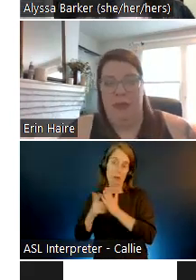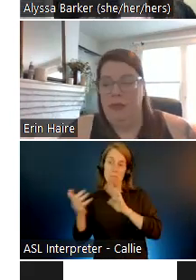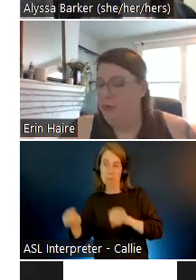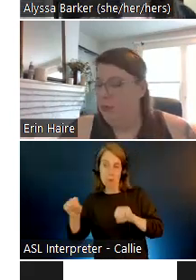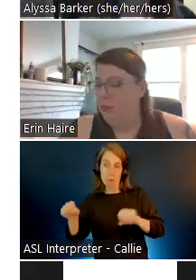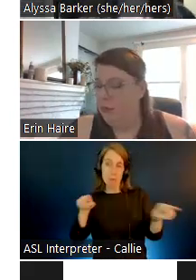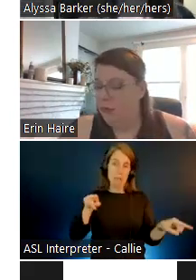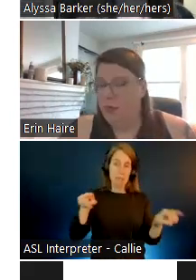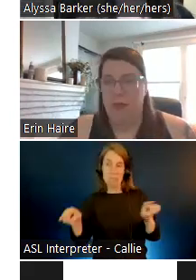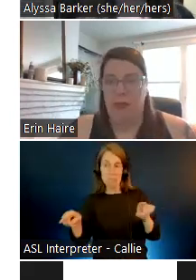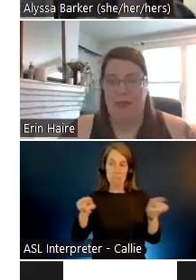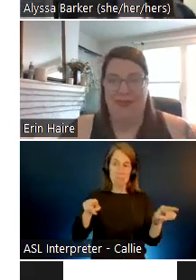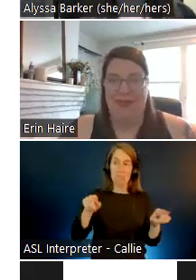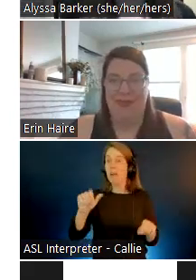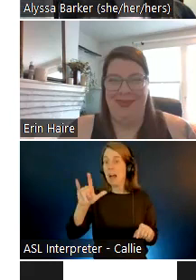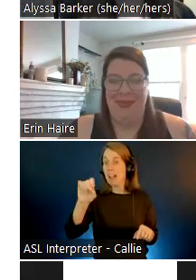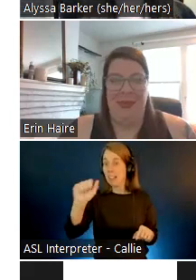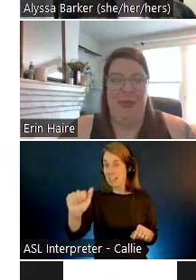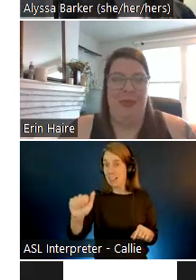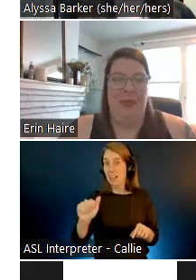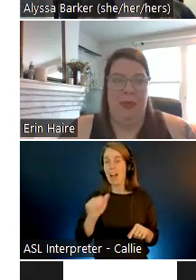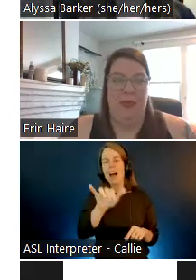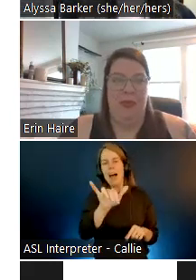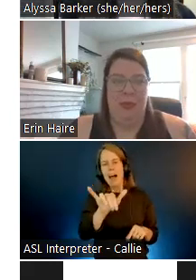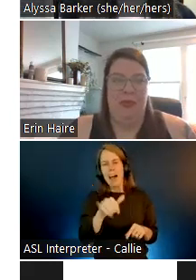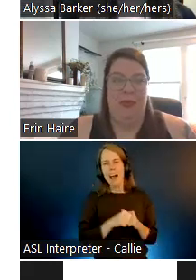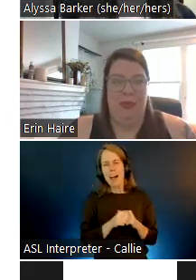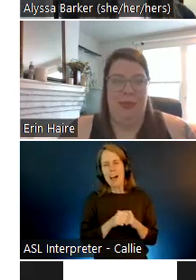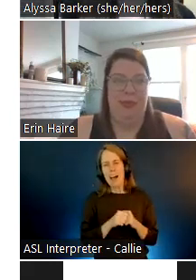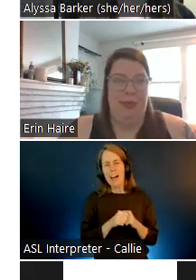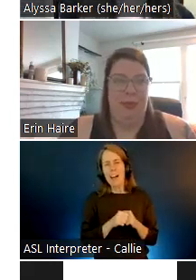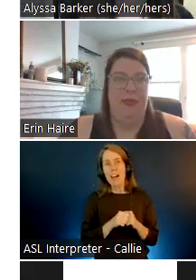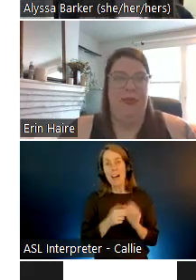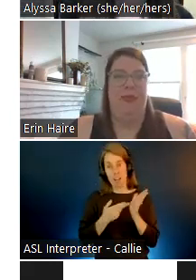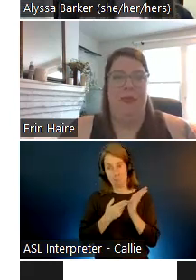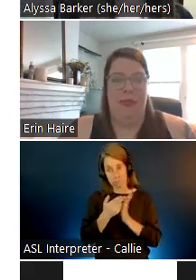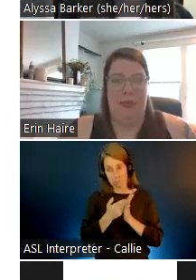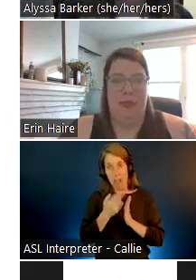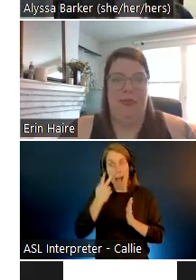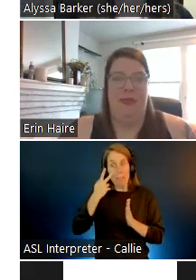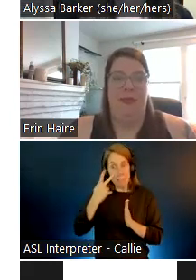what do you think alyssa? Alyssa: um i've never seen it as a modification personally we've seen quite a few of these and